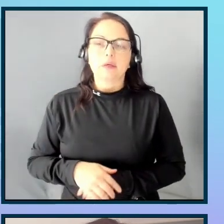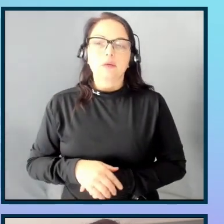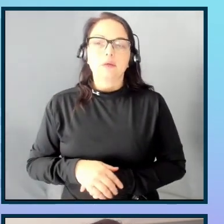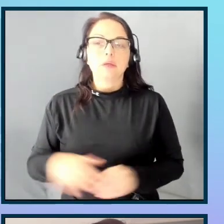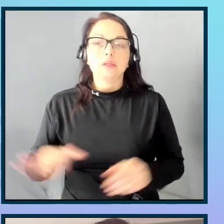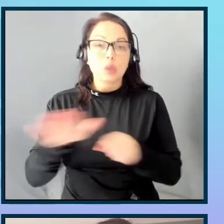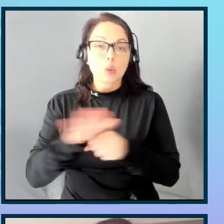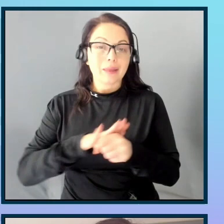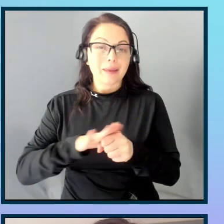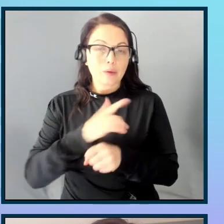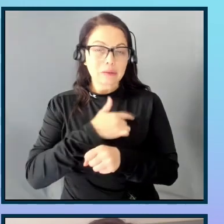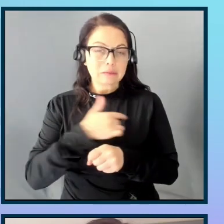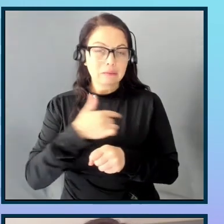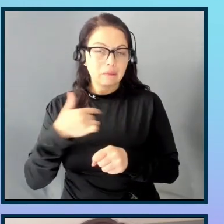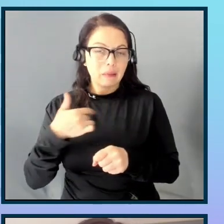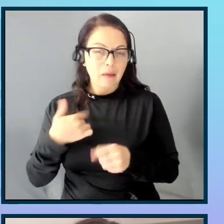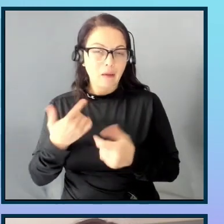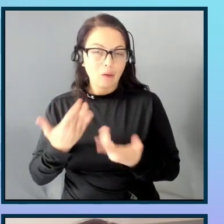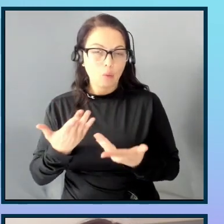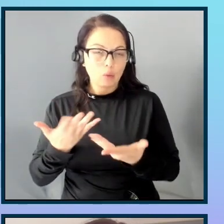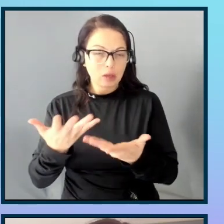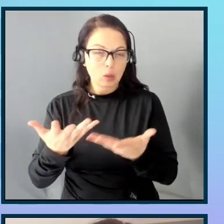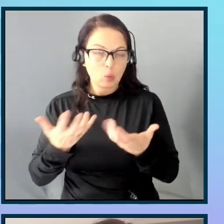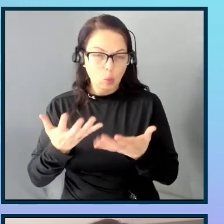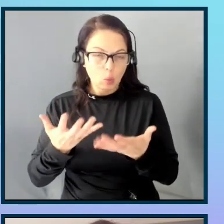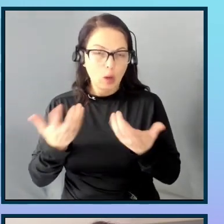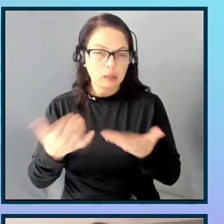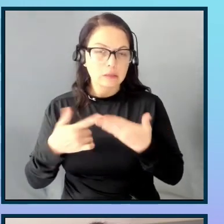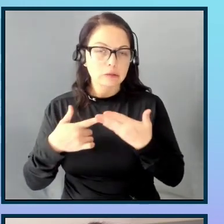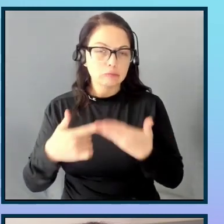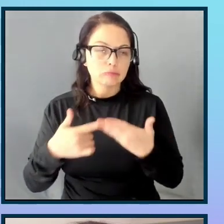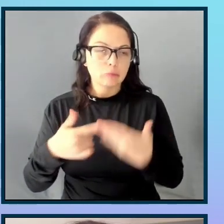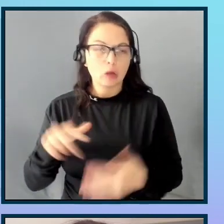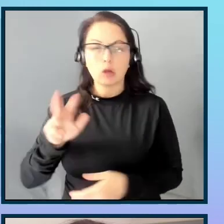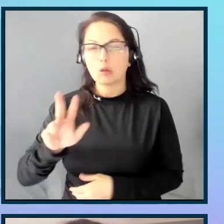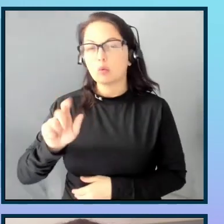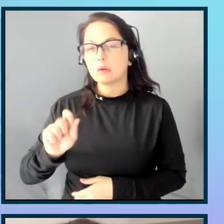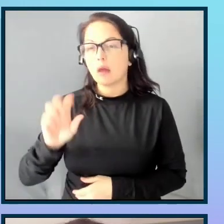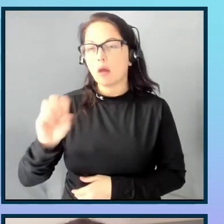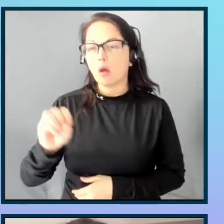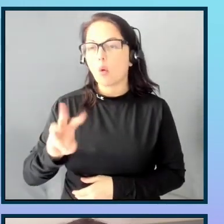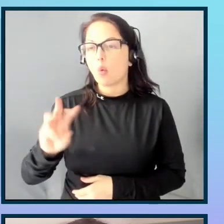and we wanted to start addressing for 3.0 is we wanna make like 3.0 easier to learn.